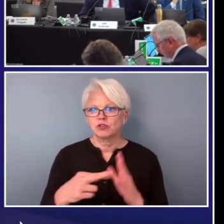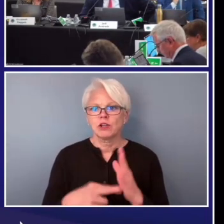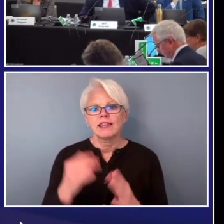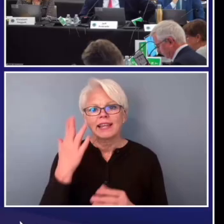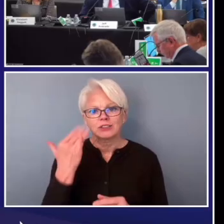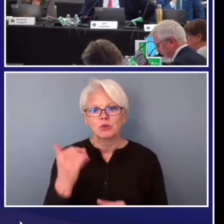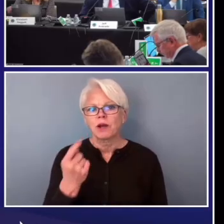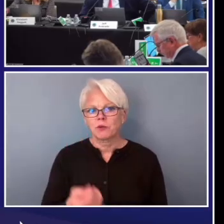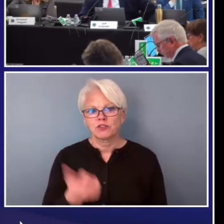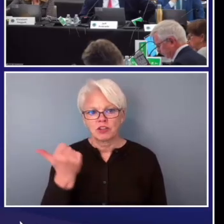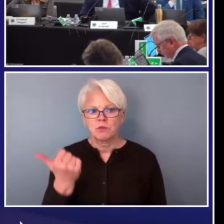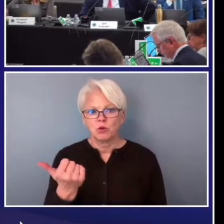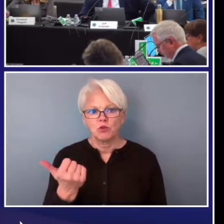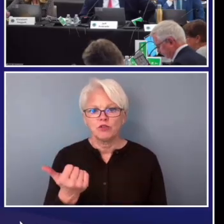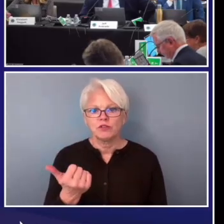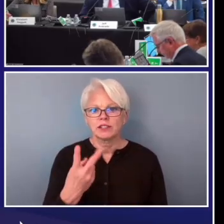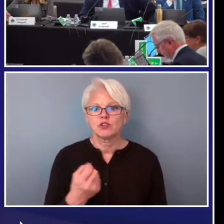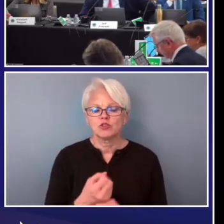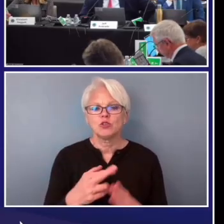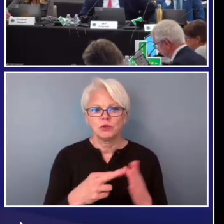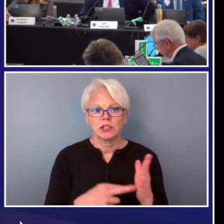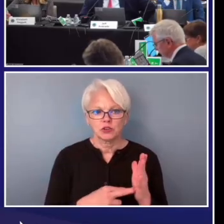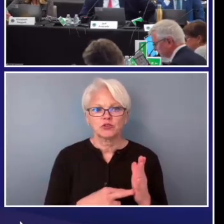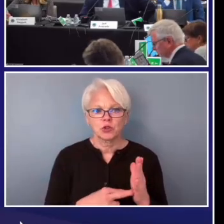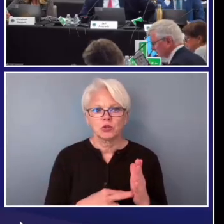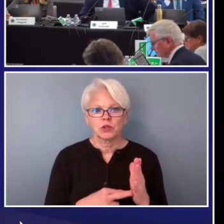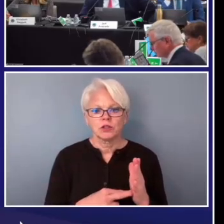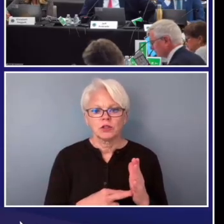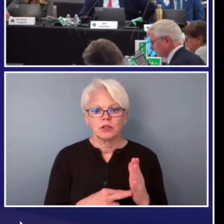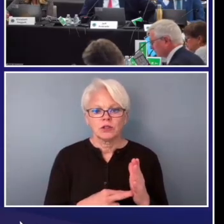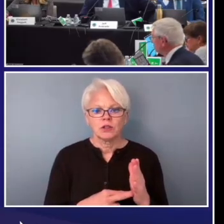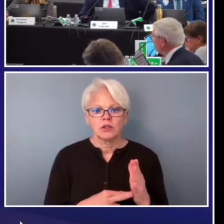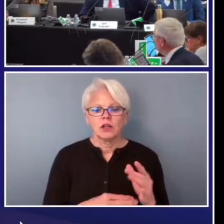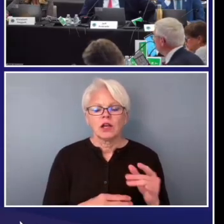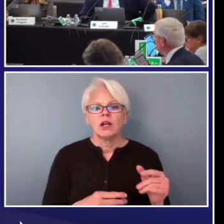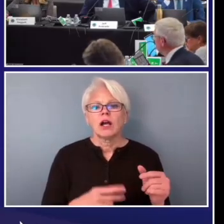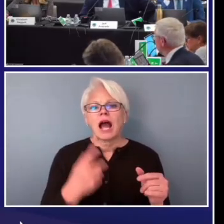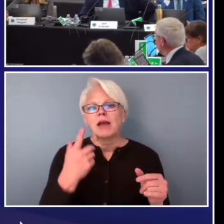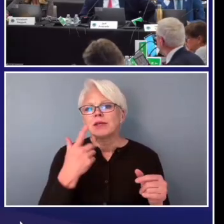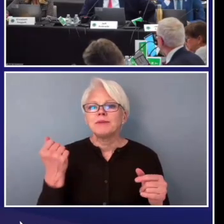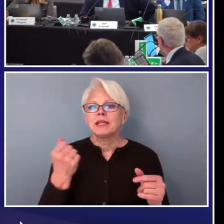Um, for all intent and purposes, everybody's recollection seems